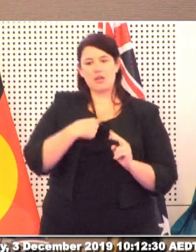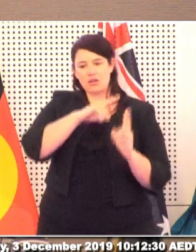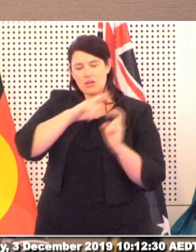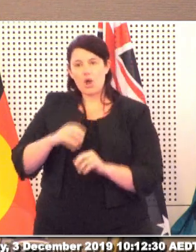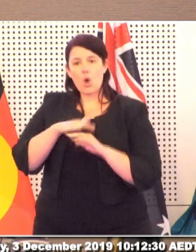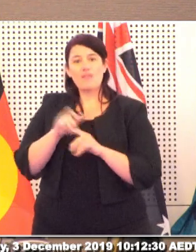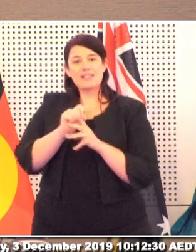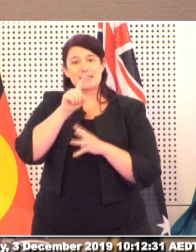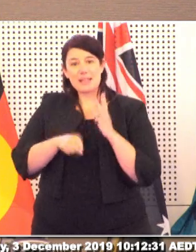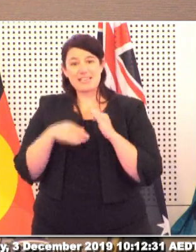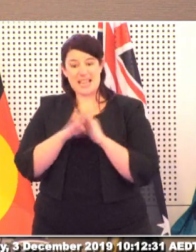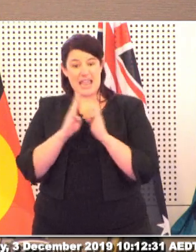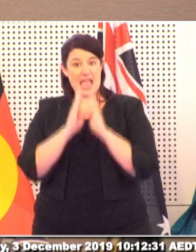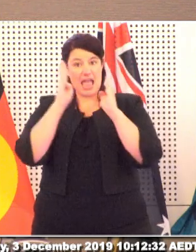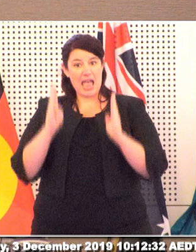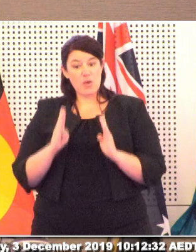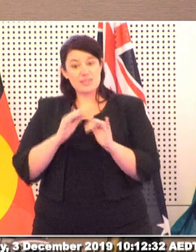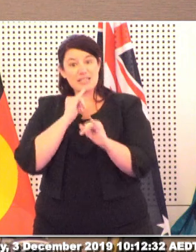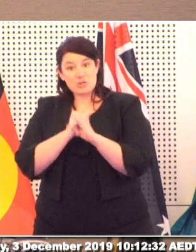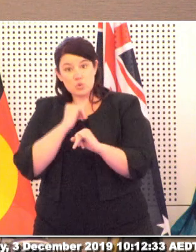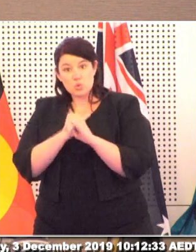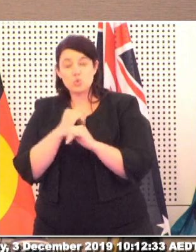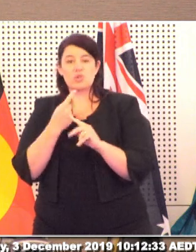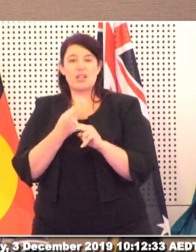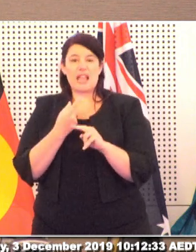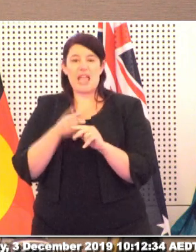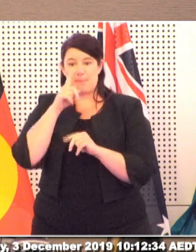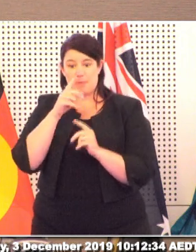surround housing, institutionalisation of people with disabilities and how it also